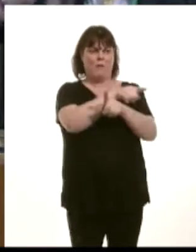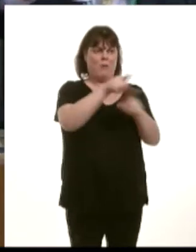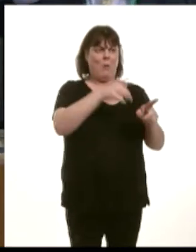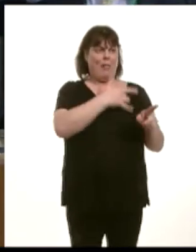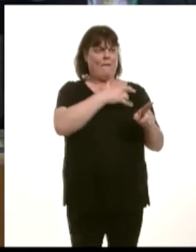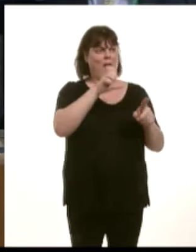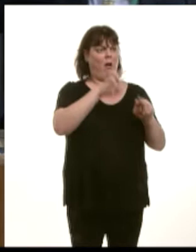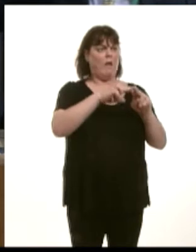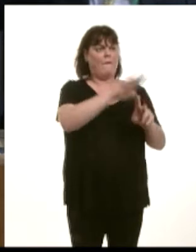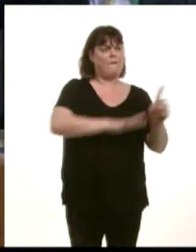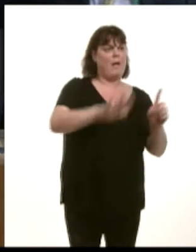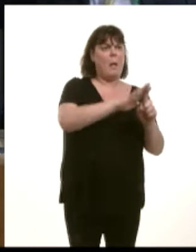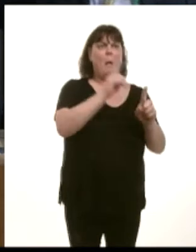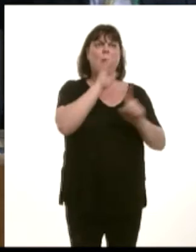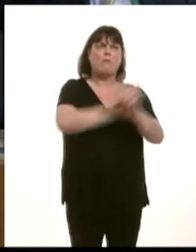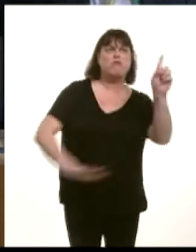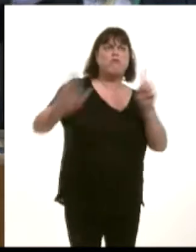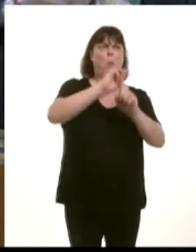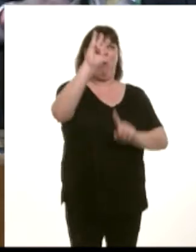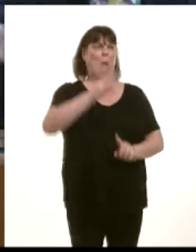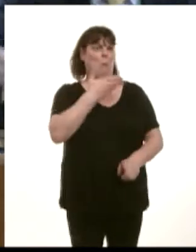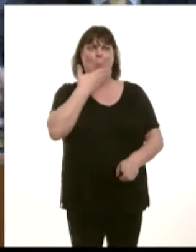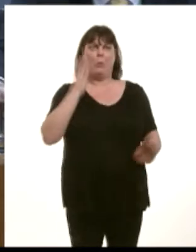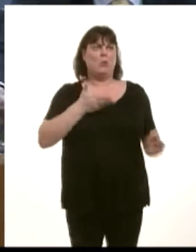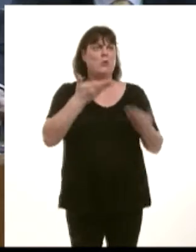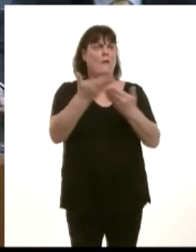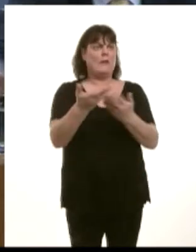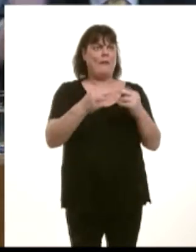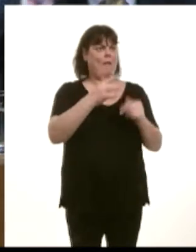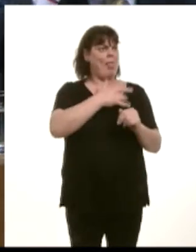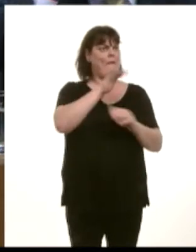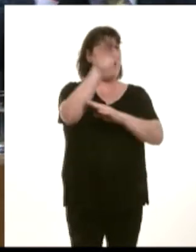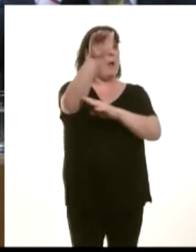service, and patients outside of Cardiff do not have access to that service, as confirmed